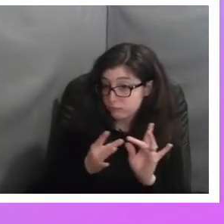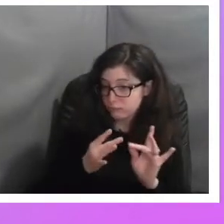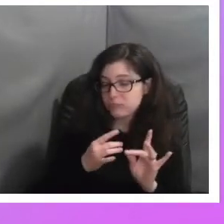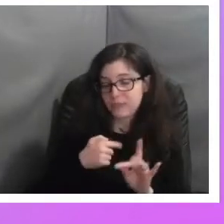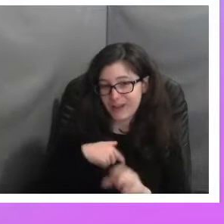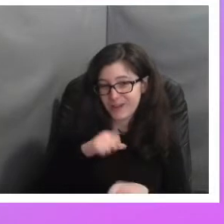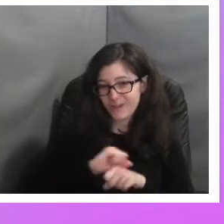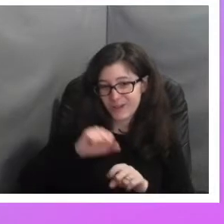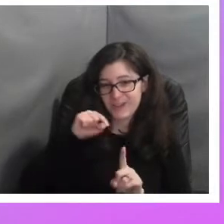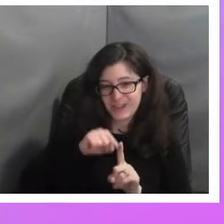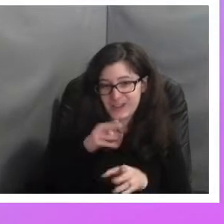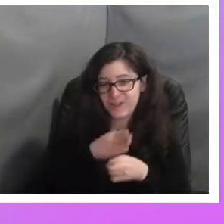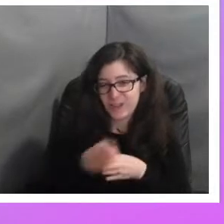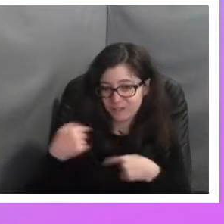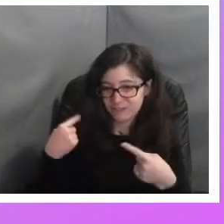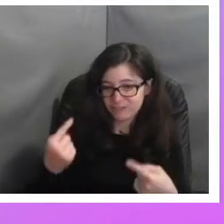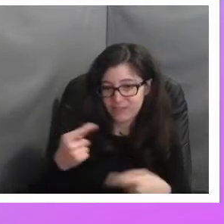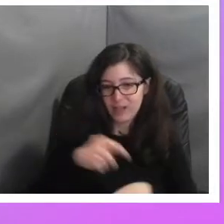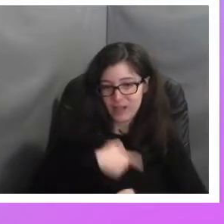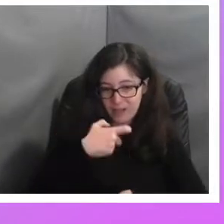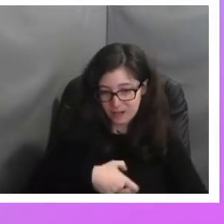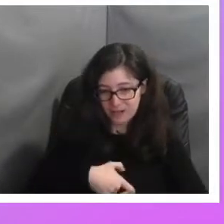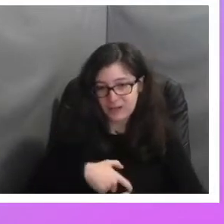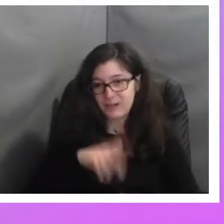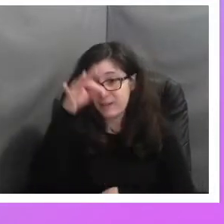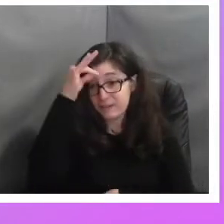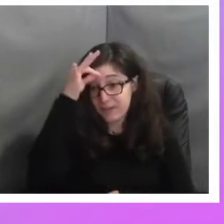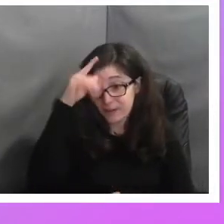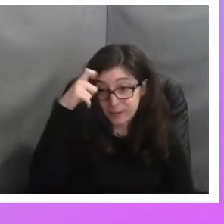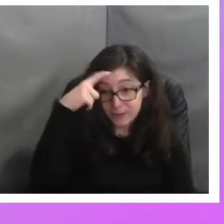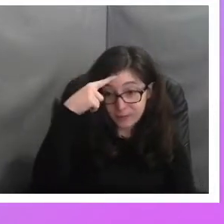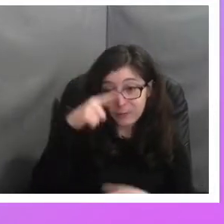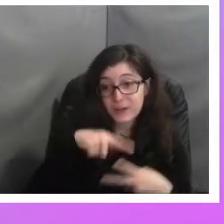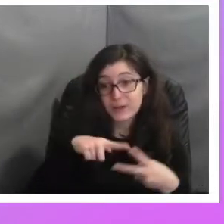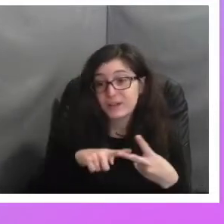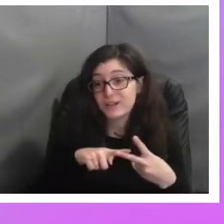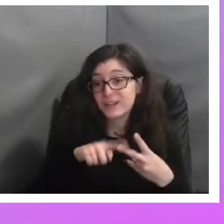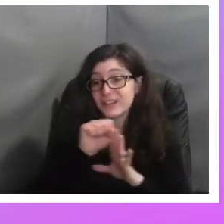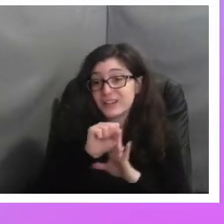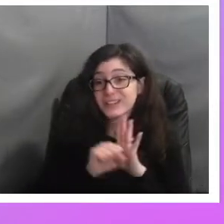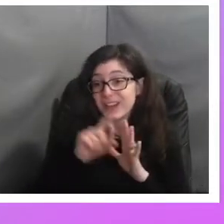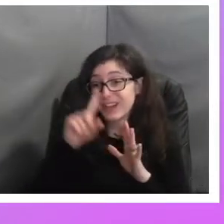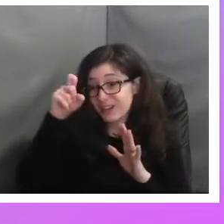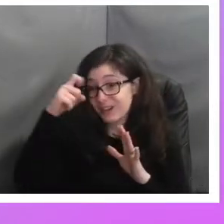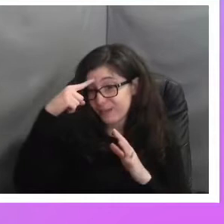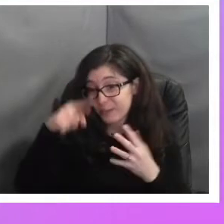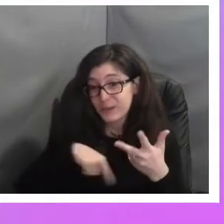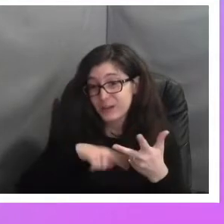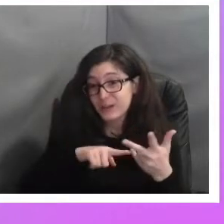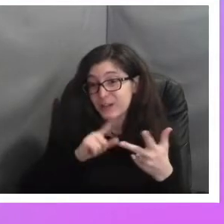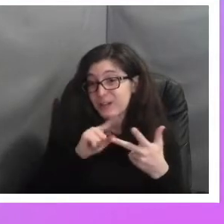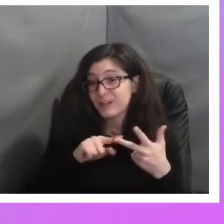I've done it in federal government, I've done it in state government, I've done it in nonprofit, I've done it in think tanks,